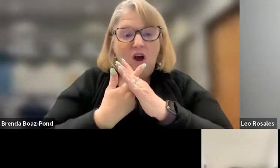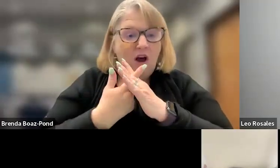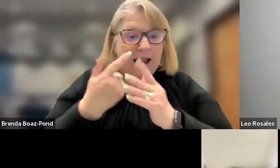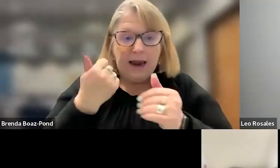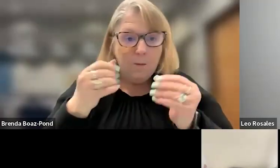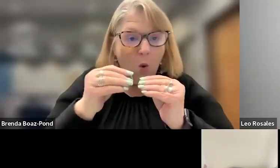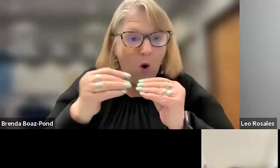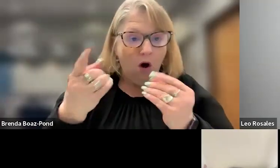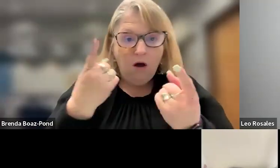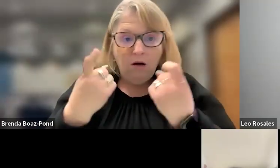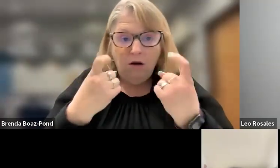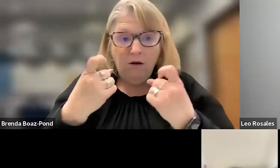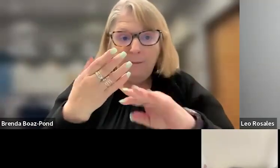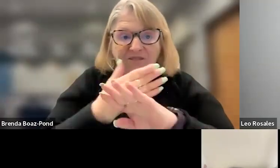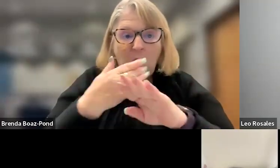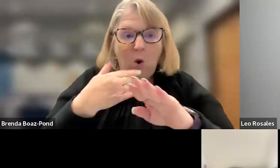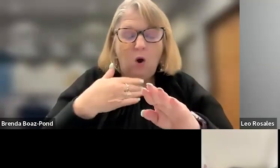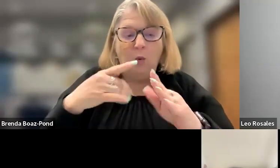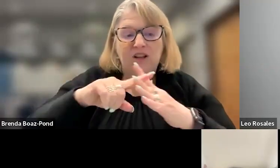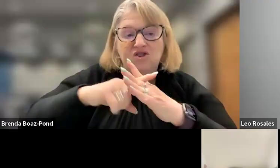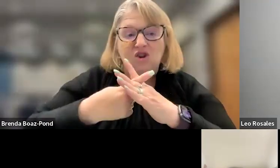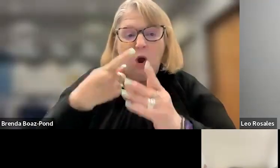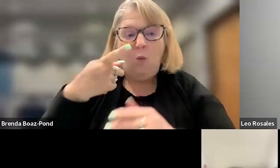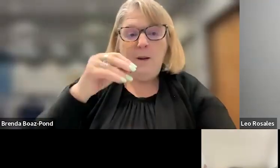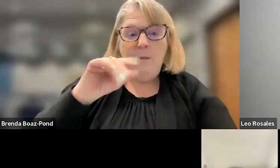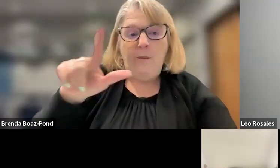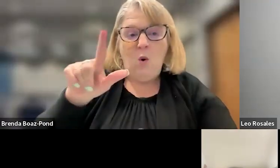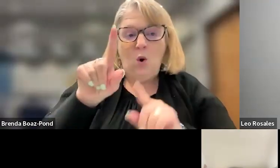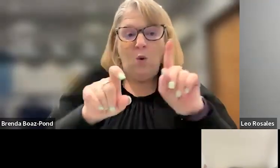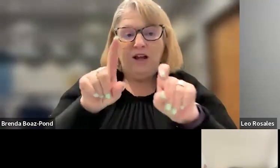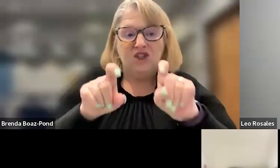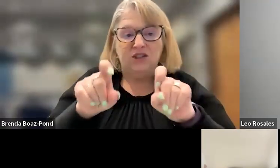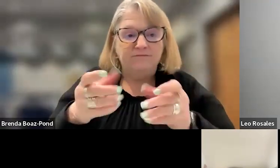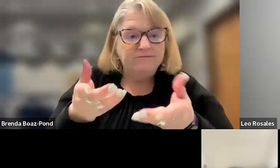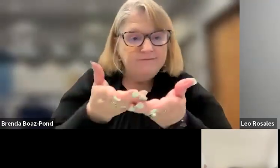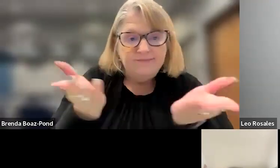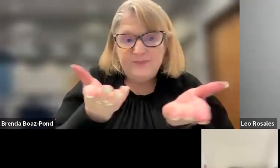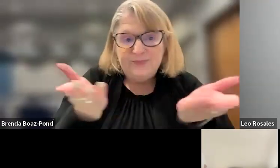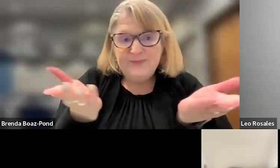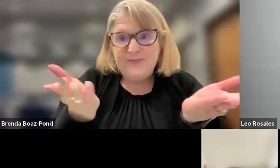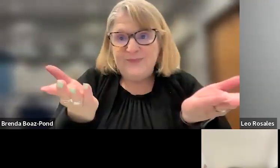I guess we're just gonna start-- if there's not any more questions before, uh...